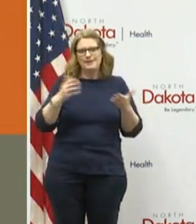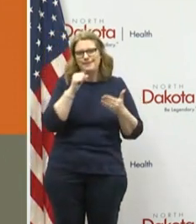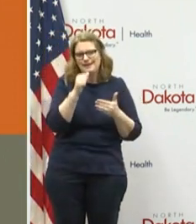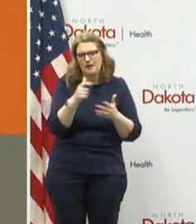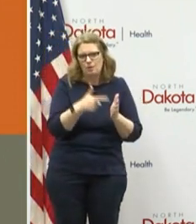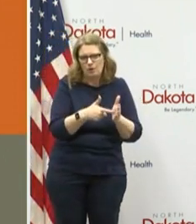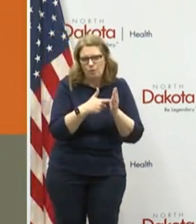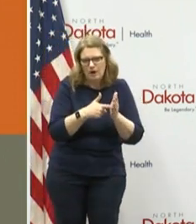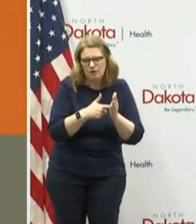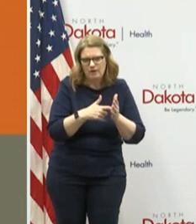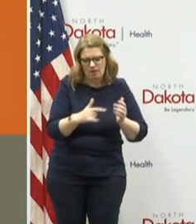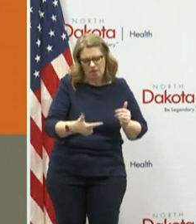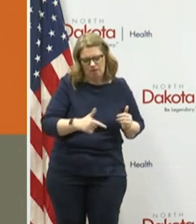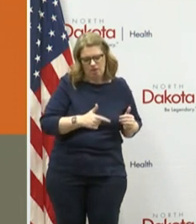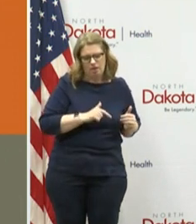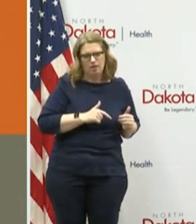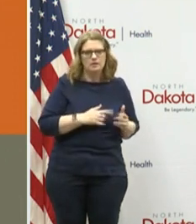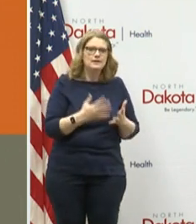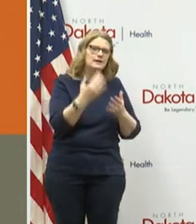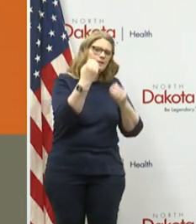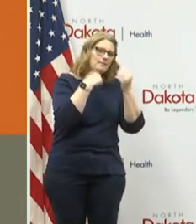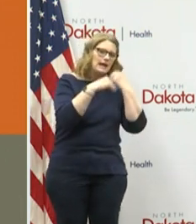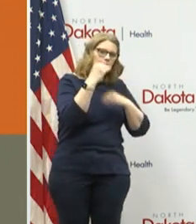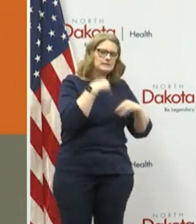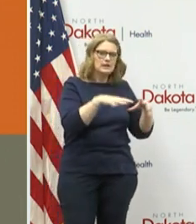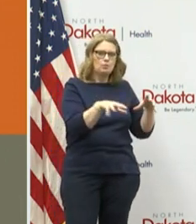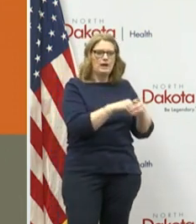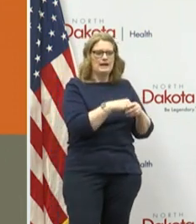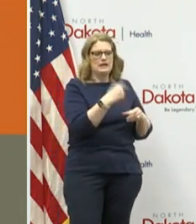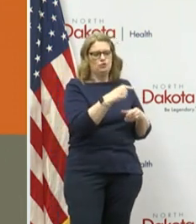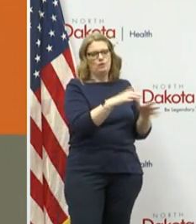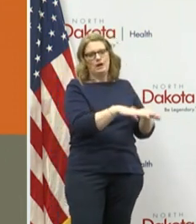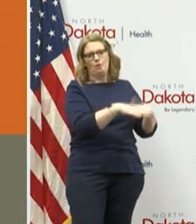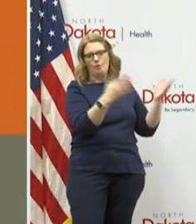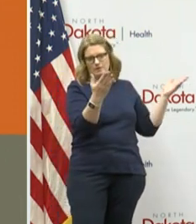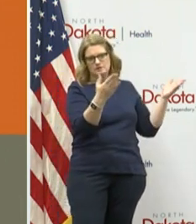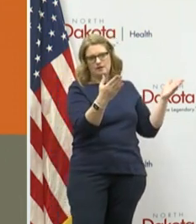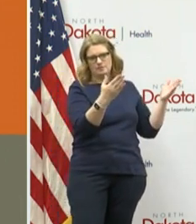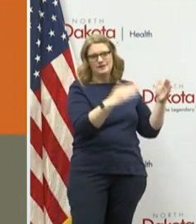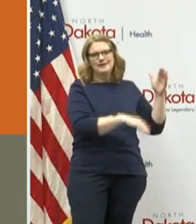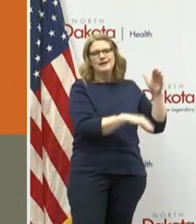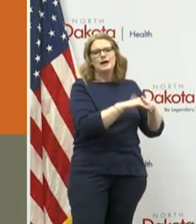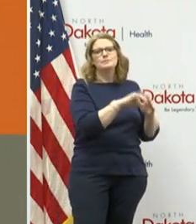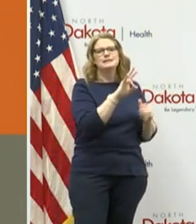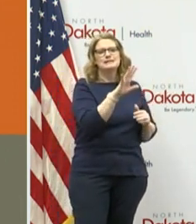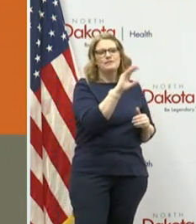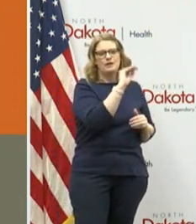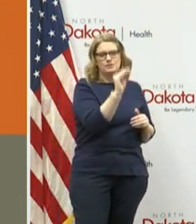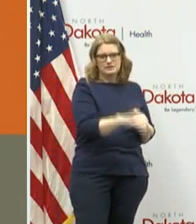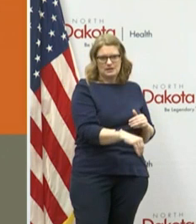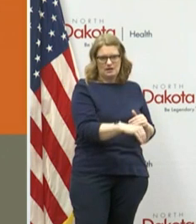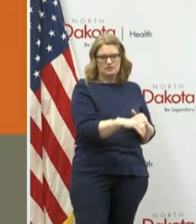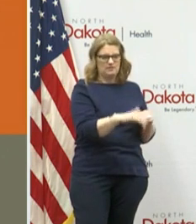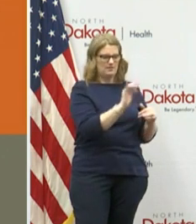MIGHT HAVE BEEN ALTERNATING ROWS, CHAIRS, BLEACHERS, GREEN ALLOWS YOU CONSIDERATION FOR NOT